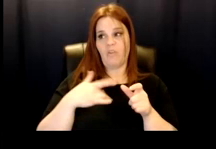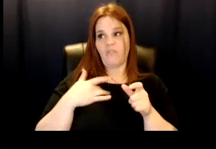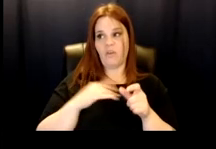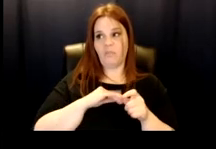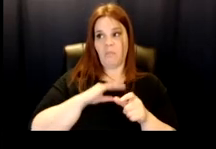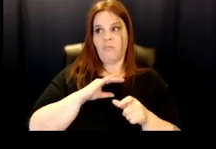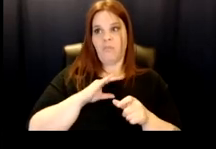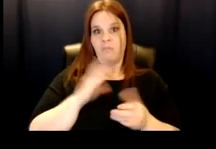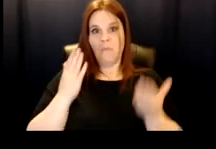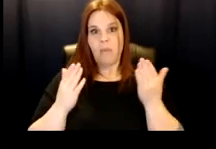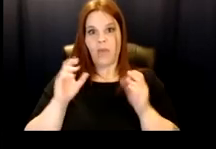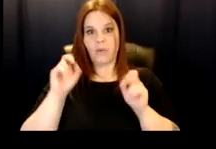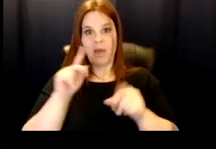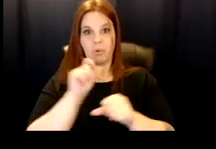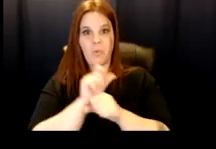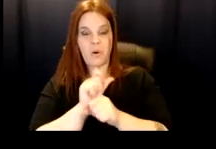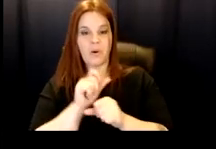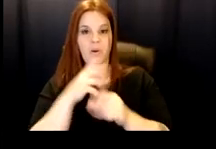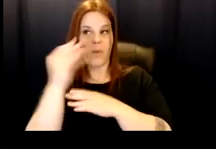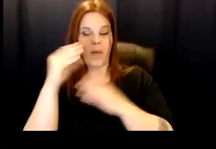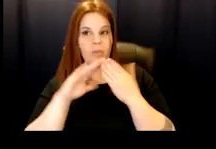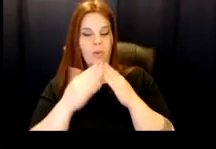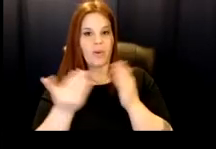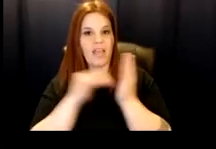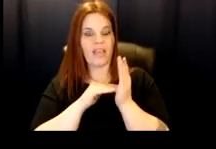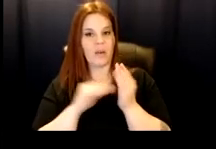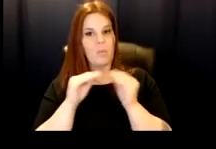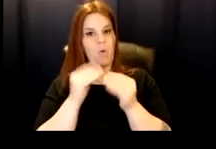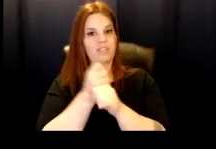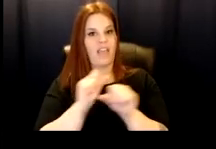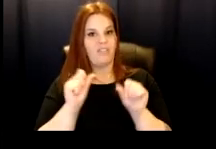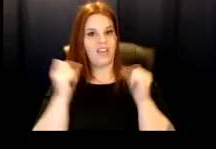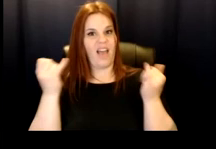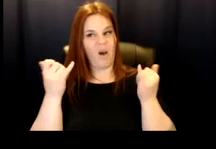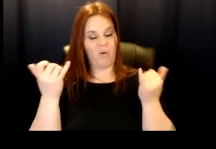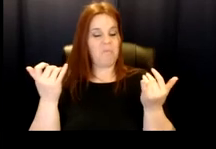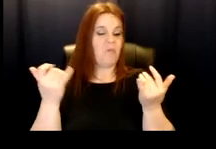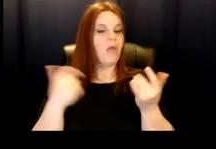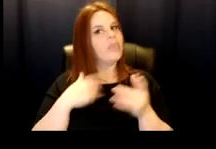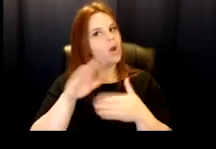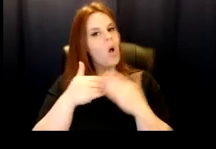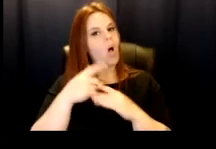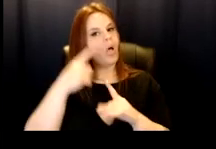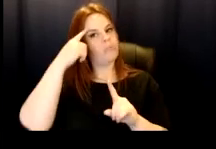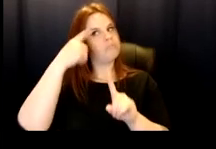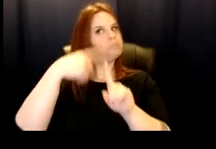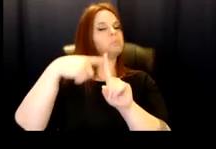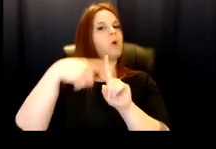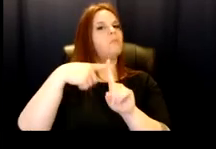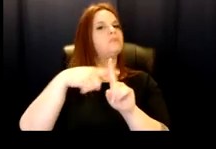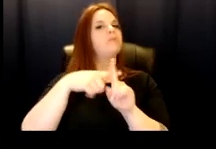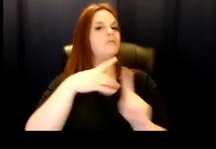and safer ways post pandemic, so these are all pretty promising trends. Next slide.